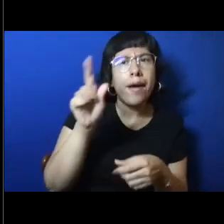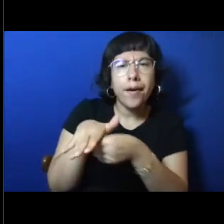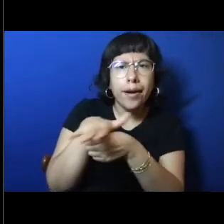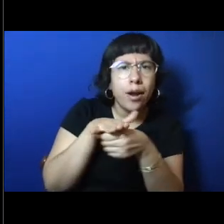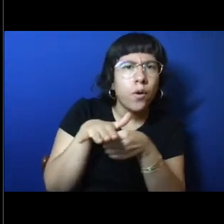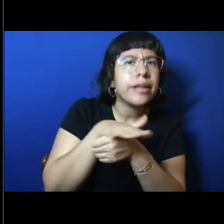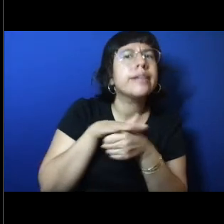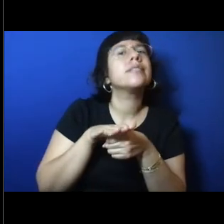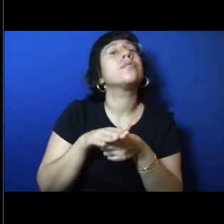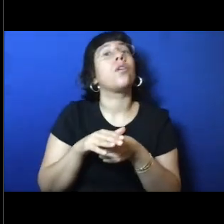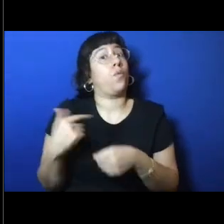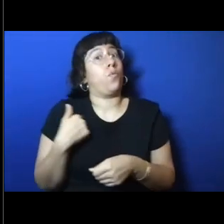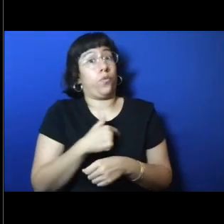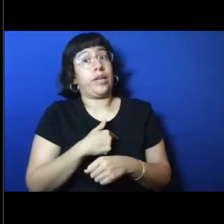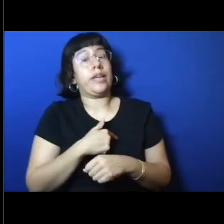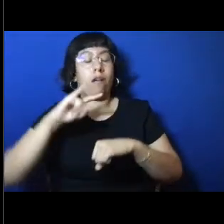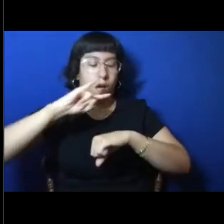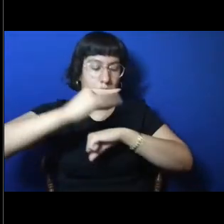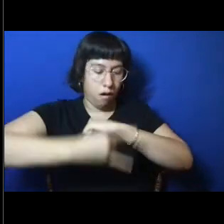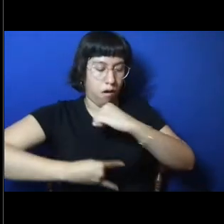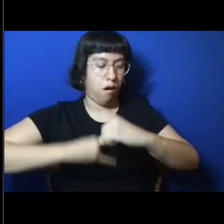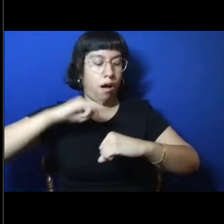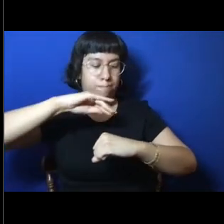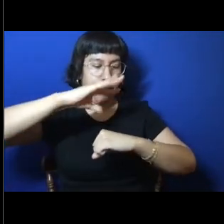from coast and kind of save lives and property. And that's the key for us.